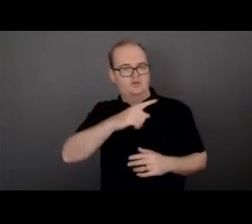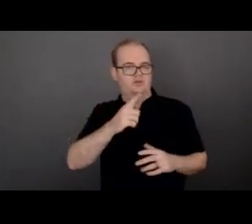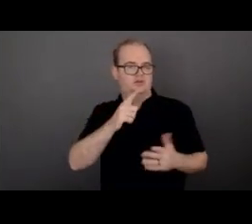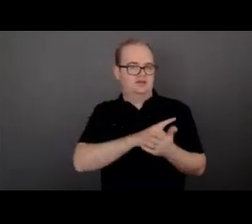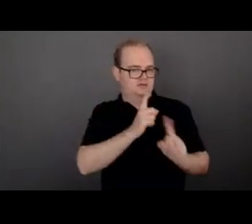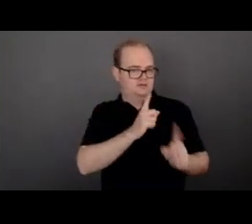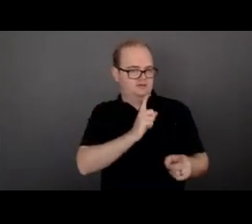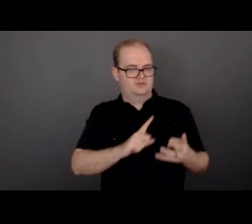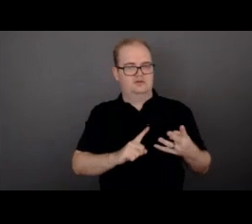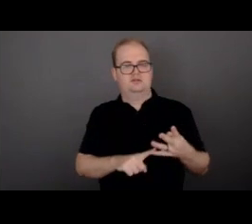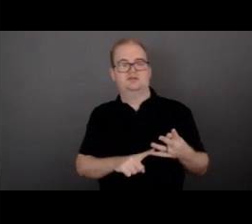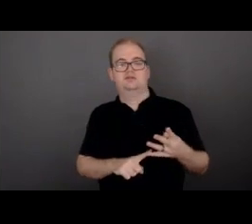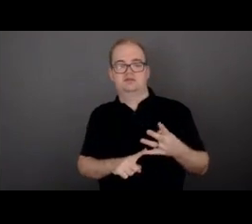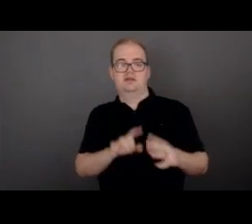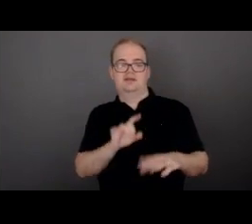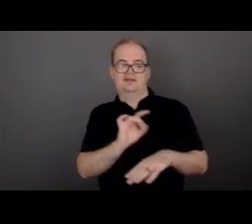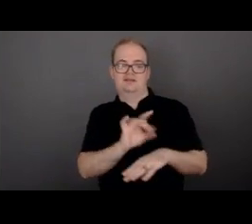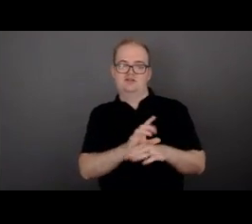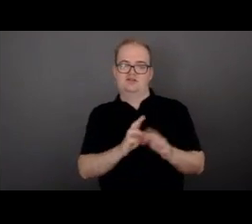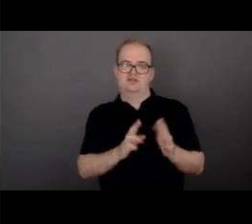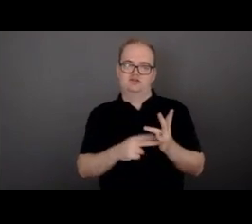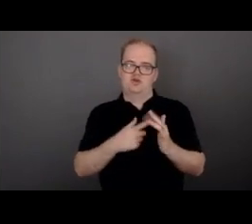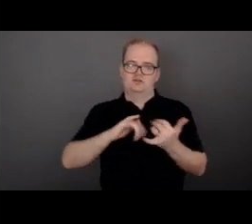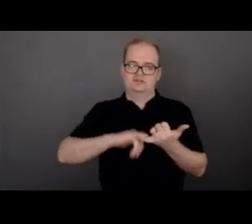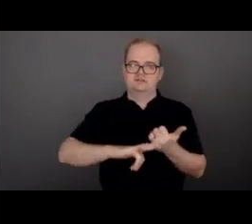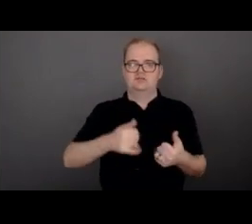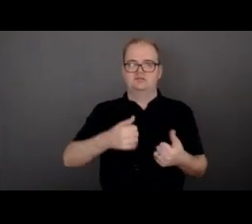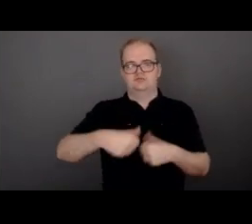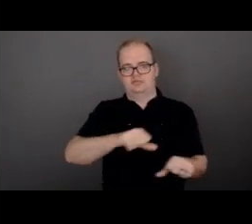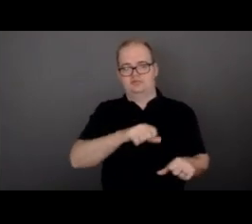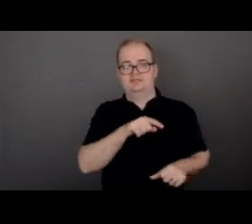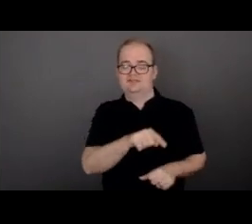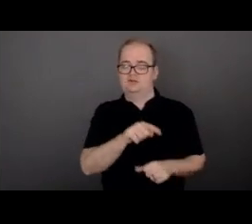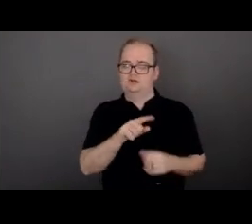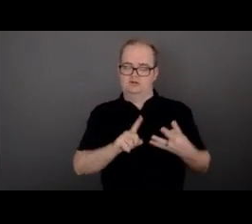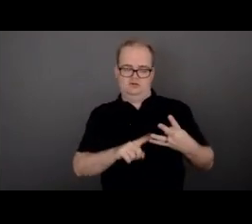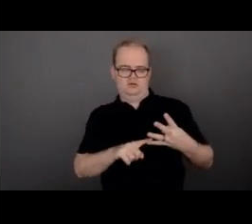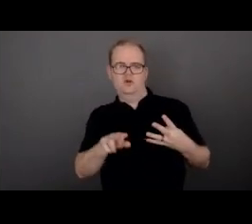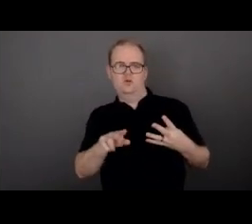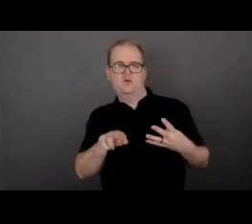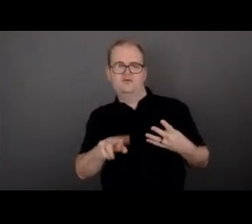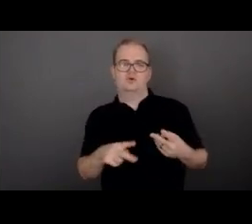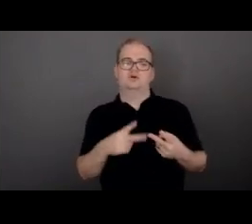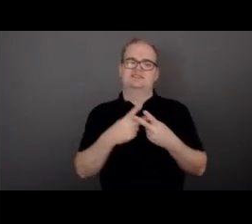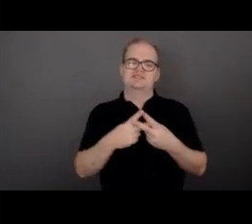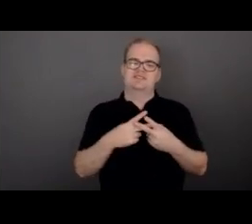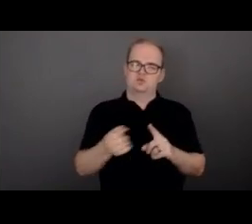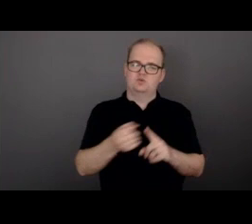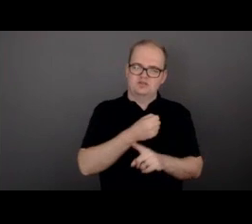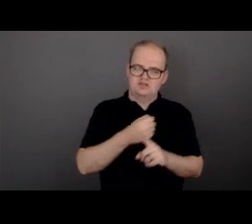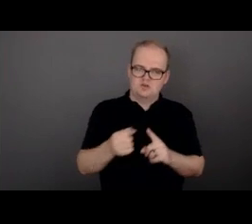line and that's to get advice about keeping sexual assault counselling notes private during